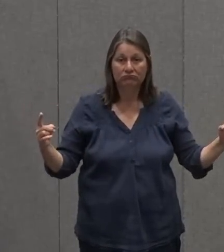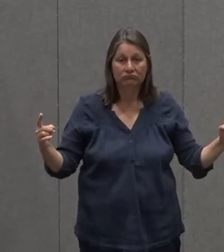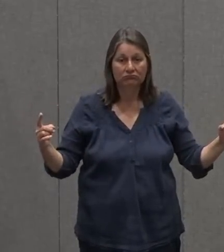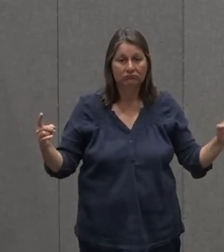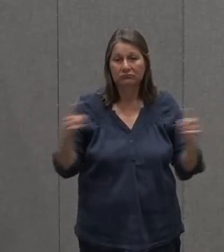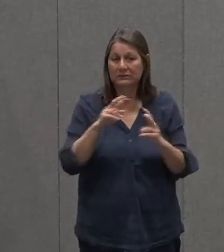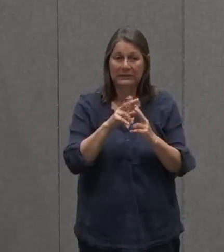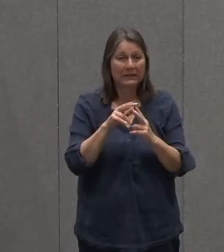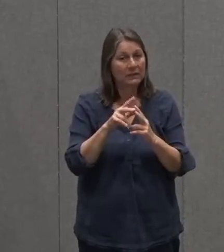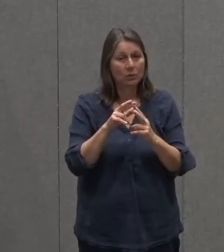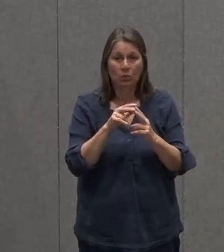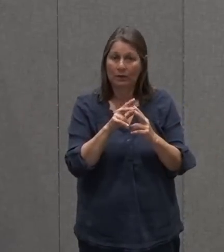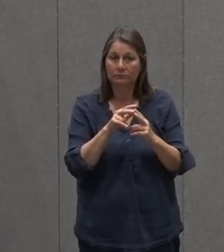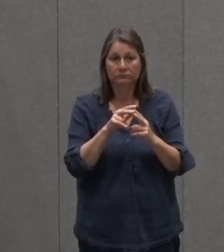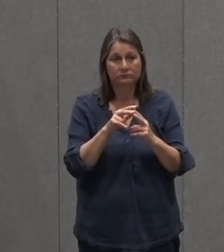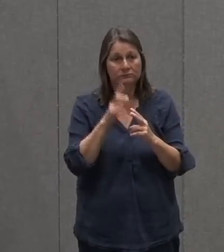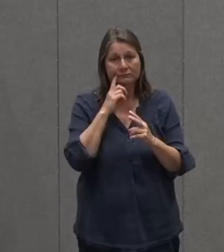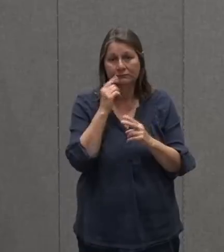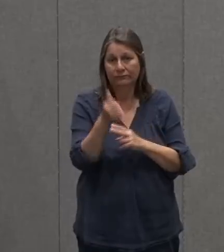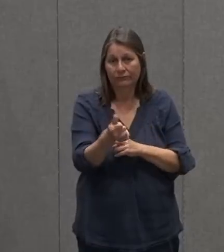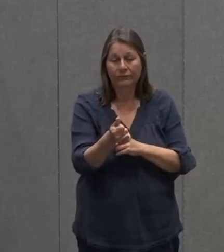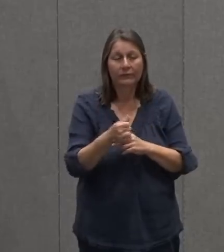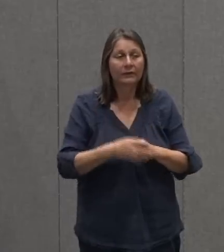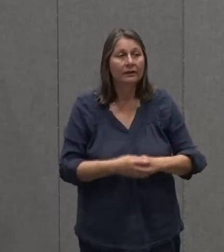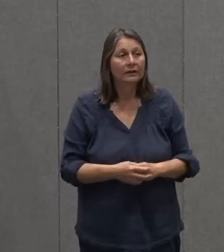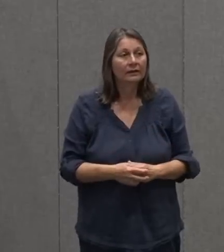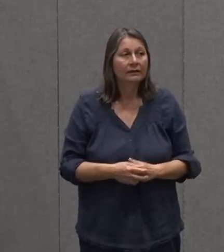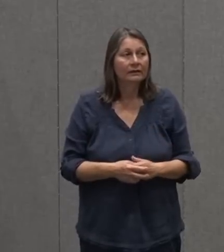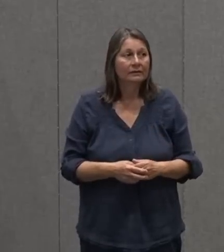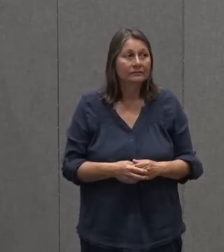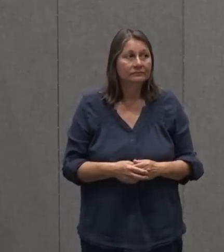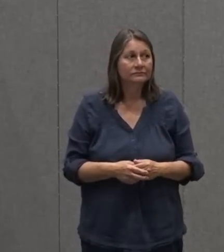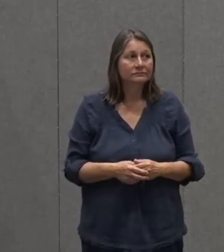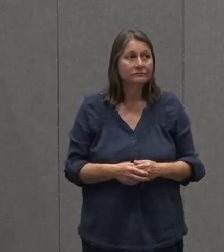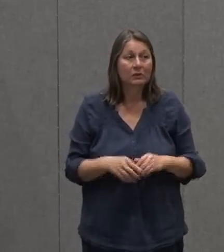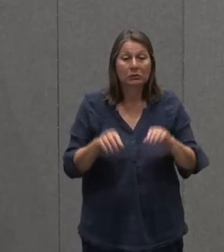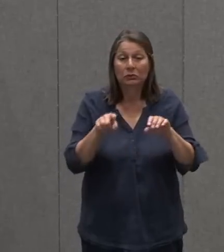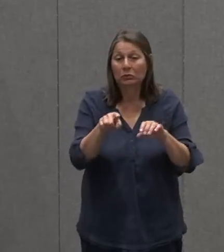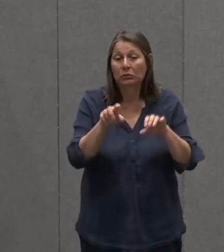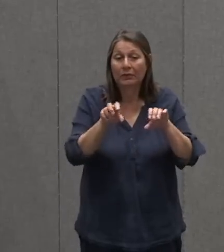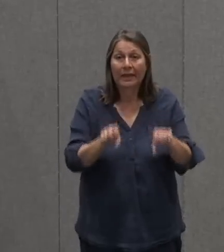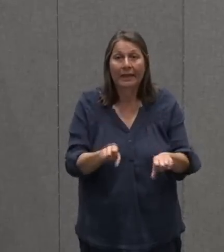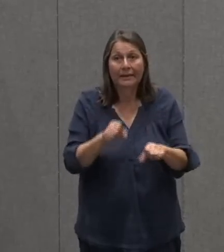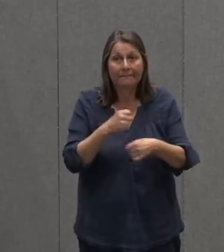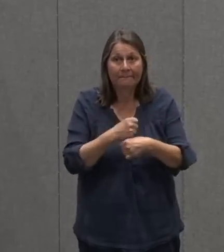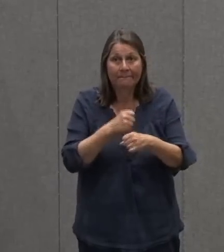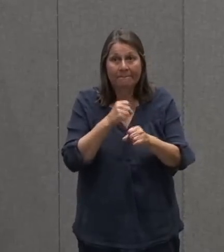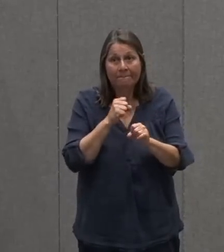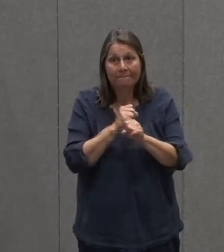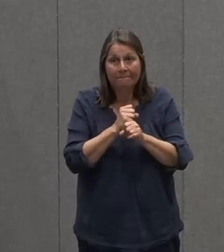if that's what you might have available to you. You could also kind of create a hundreds chart of your own.